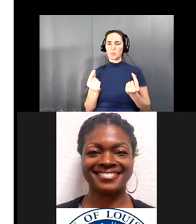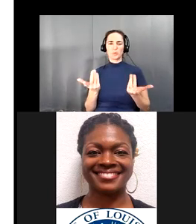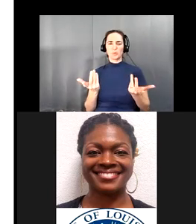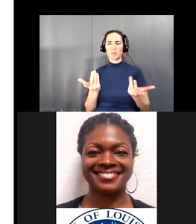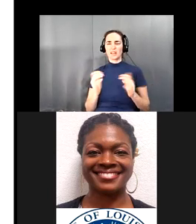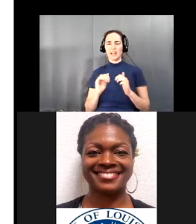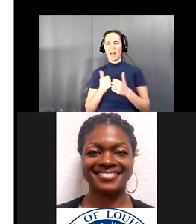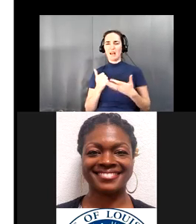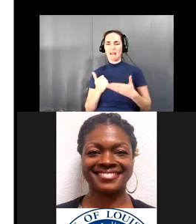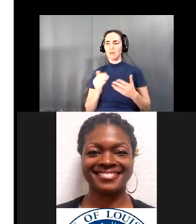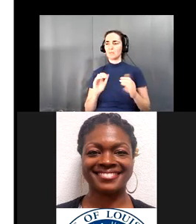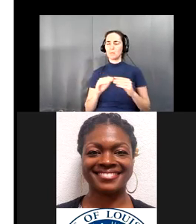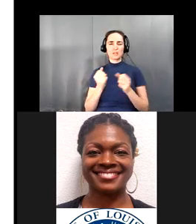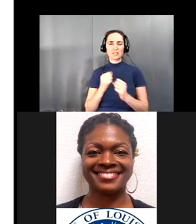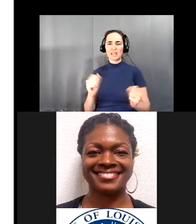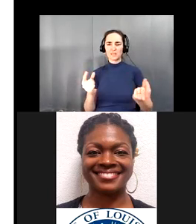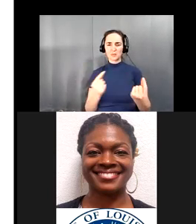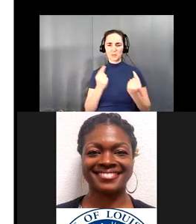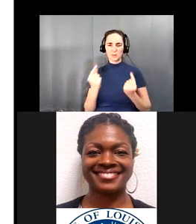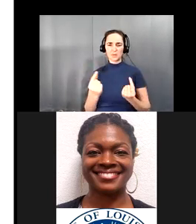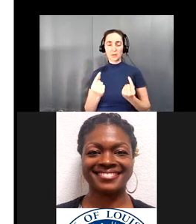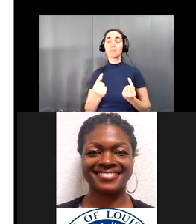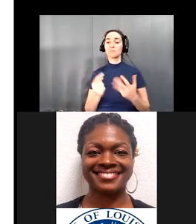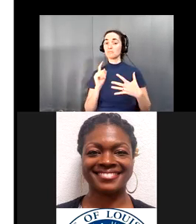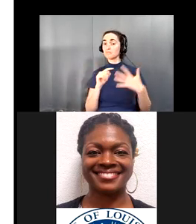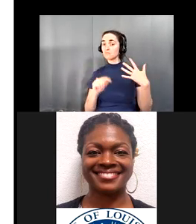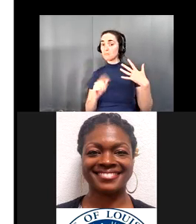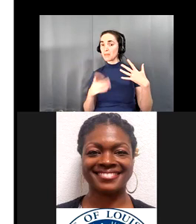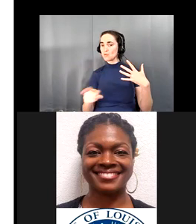and be safe, and some of the things you may already know.